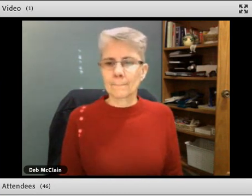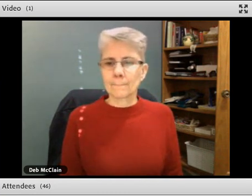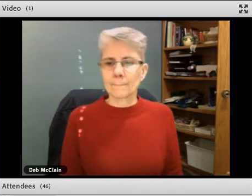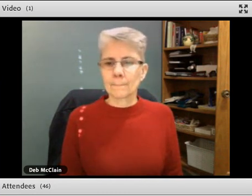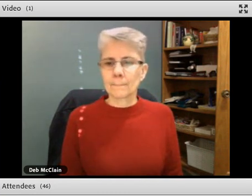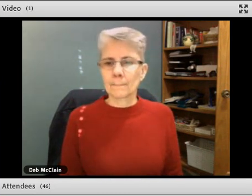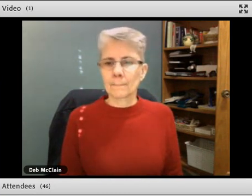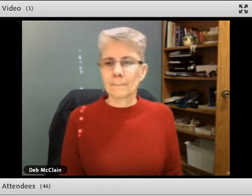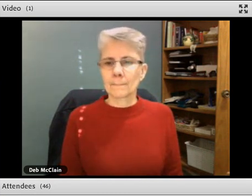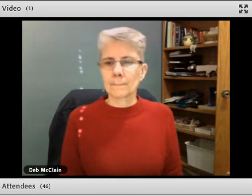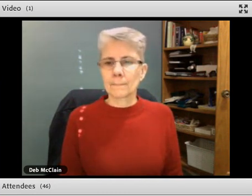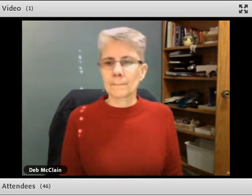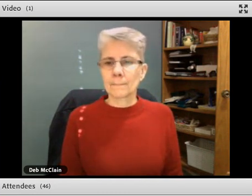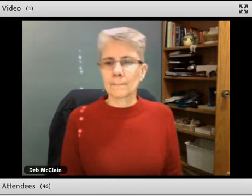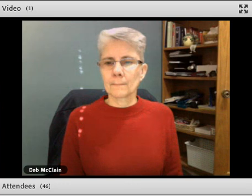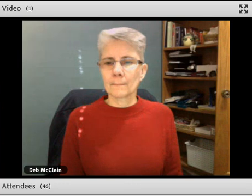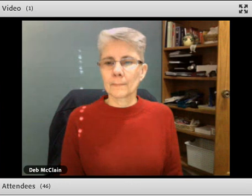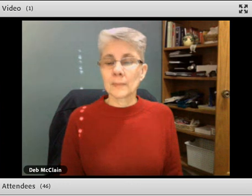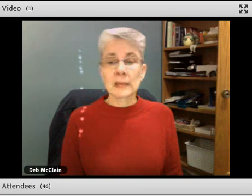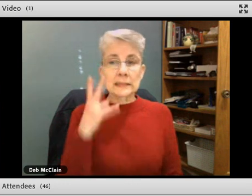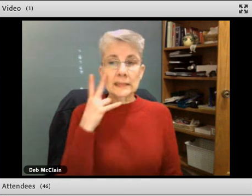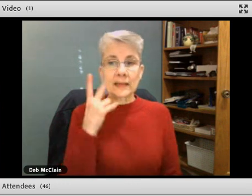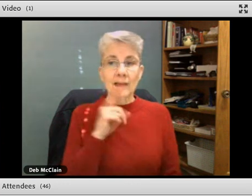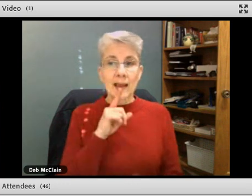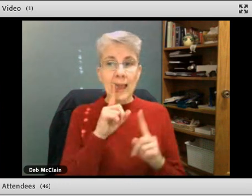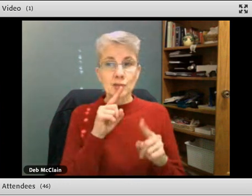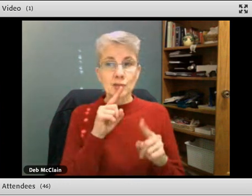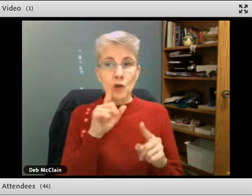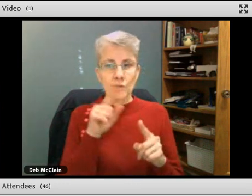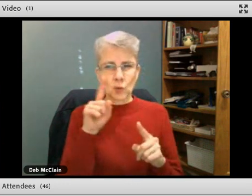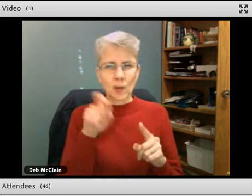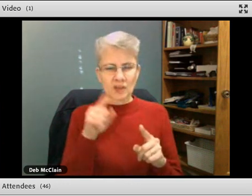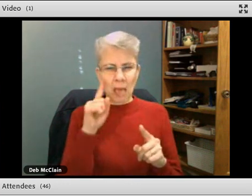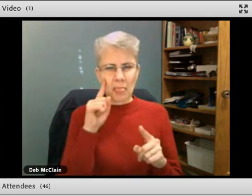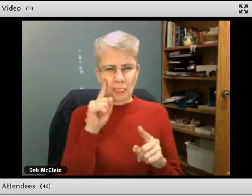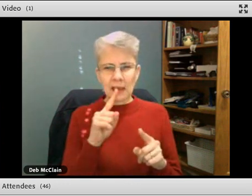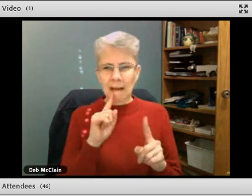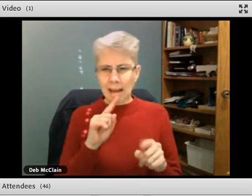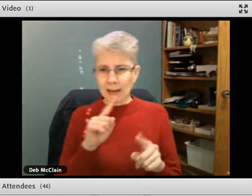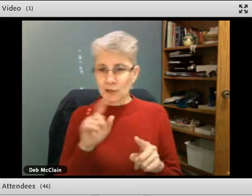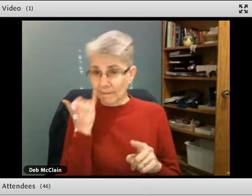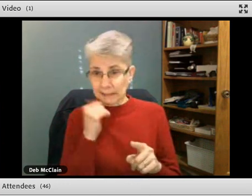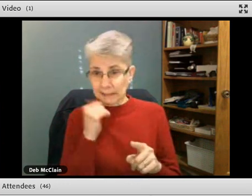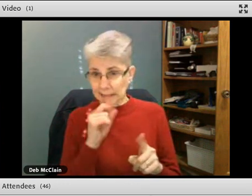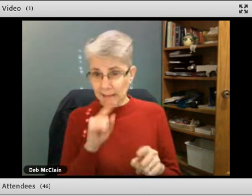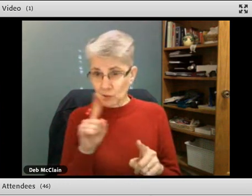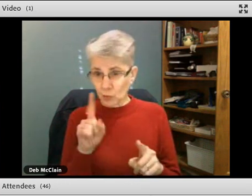Yeah, I think I got them. Let me know if I didn't. Okay.